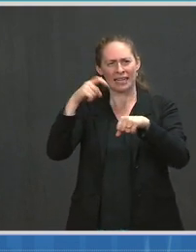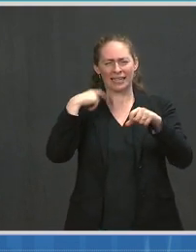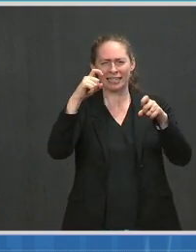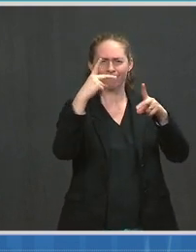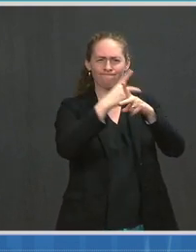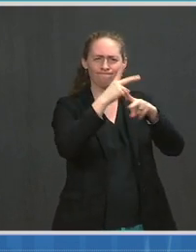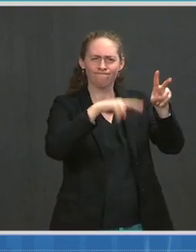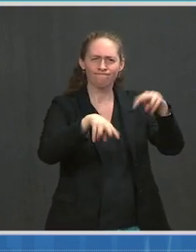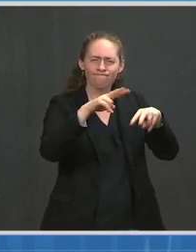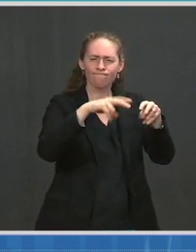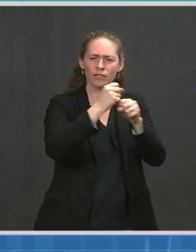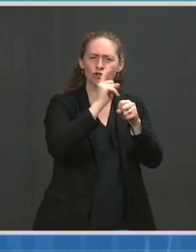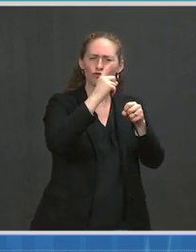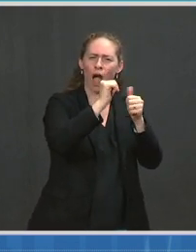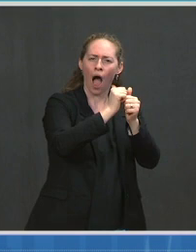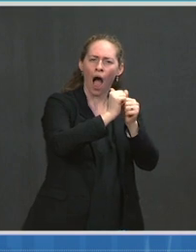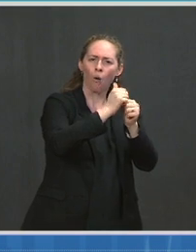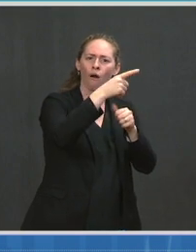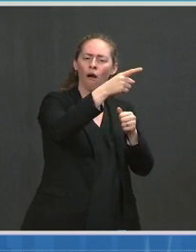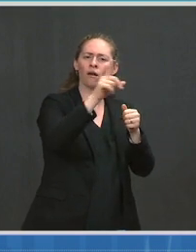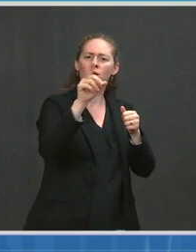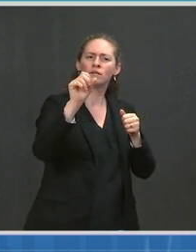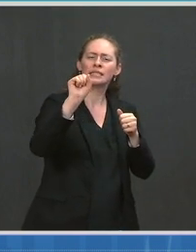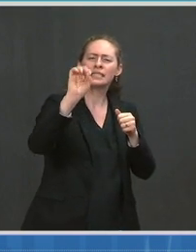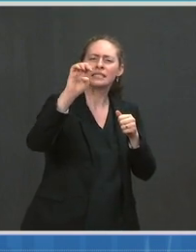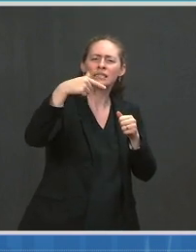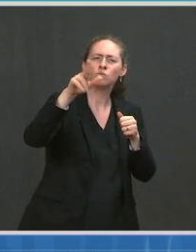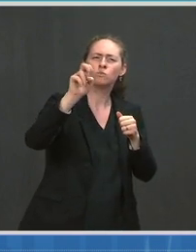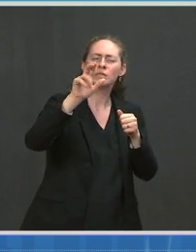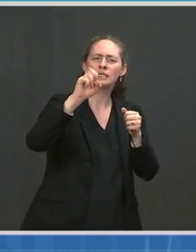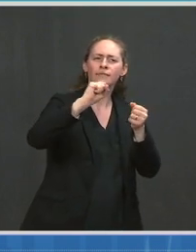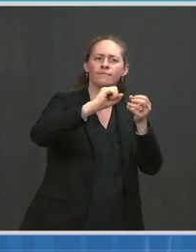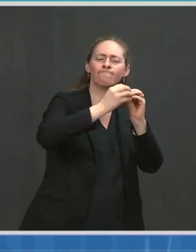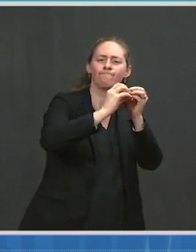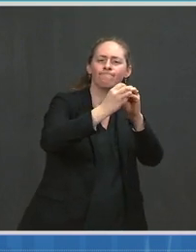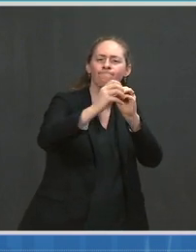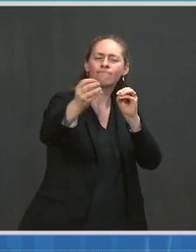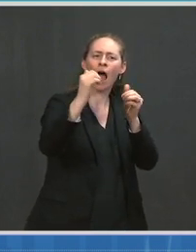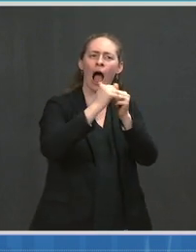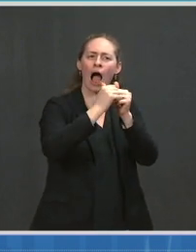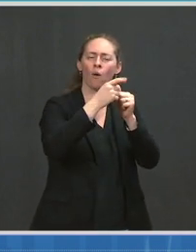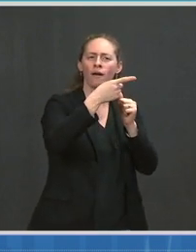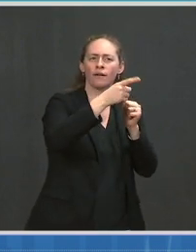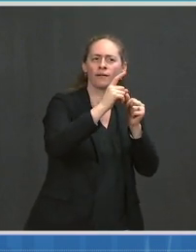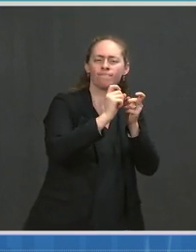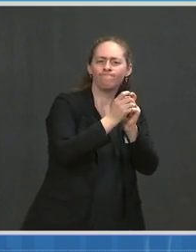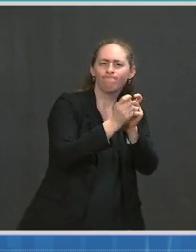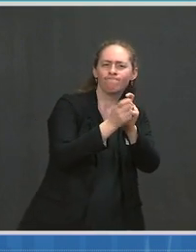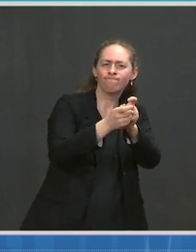but yes we're worried about the increase. Dr. Fauci: Yeah. The issue is the dynamics of the increase are telling us